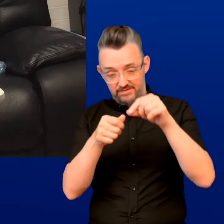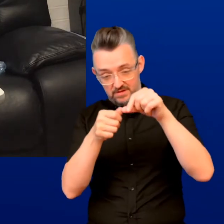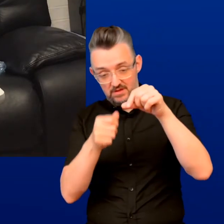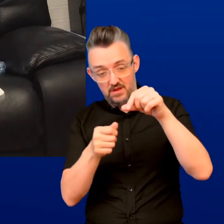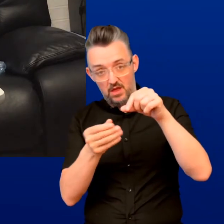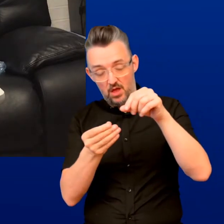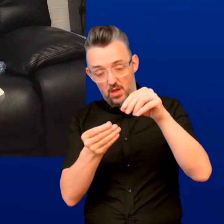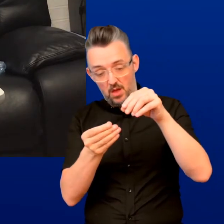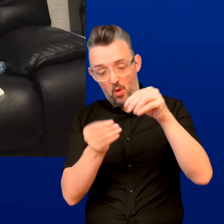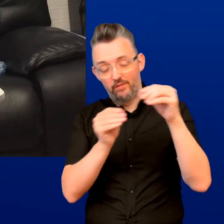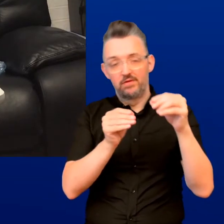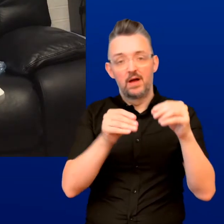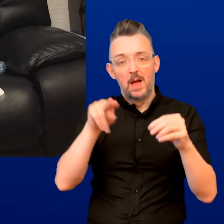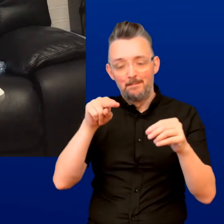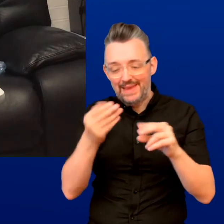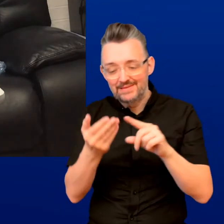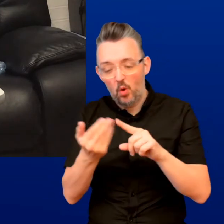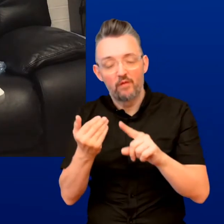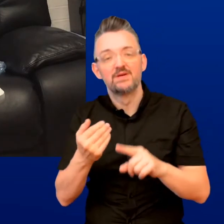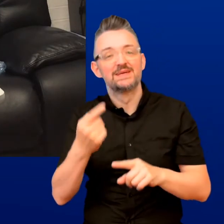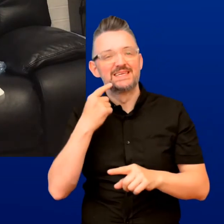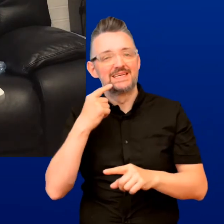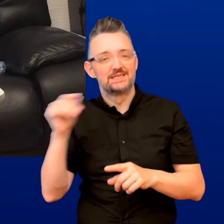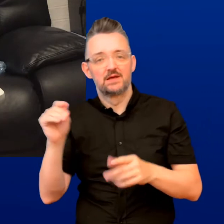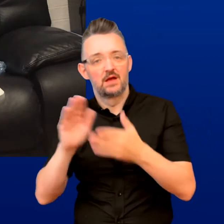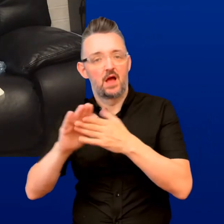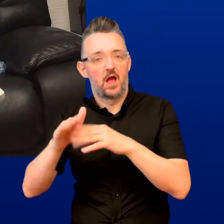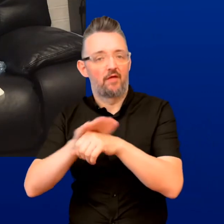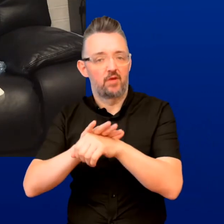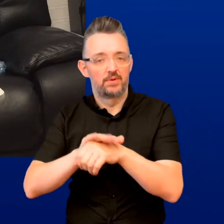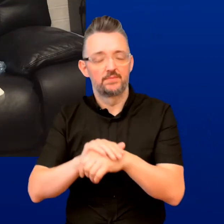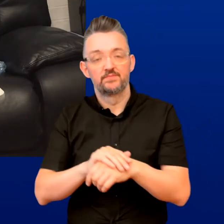always touch it up. Put the masking tape down there